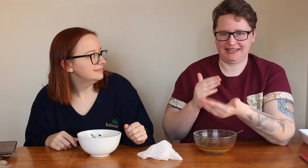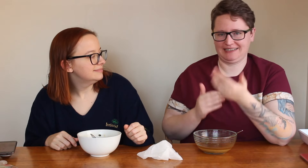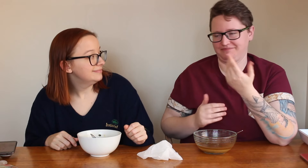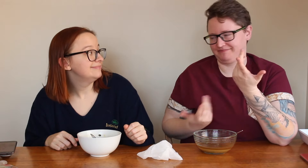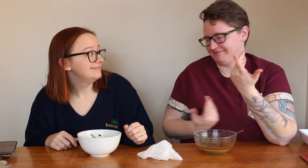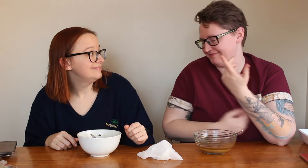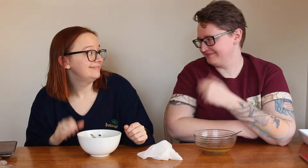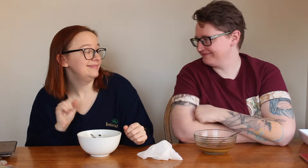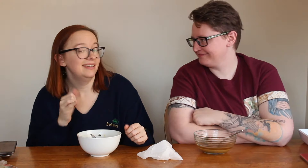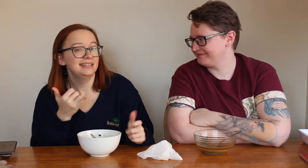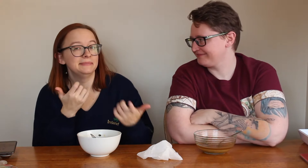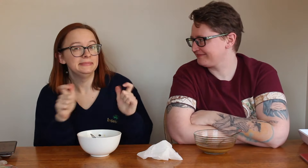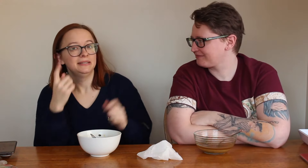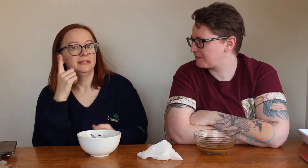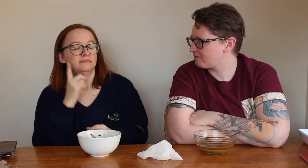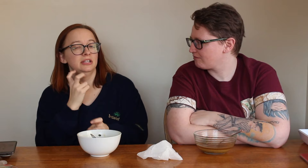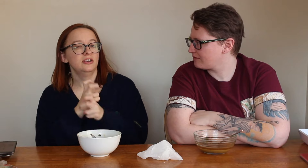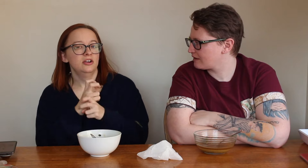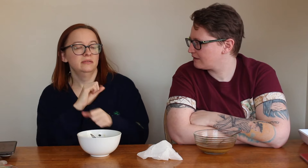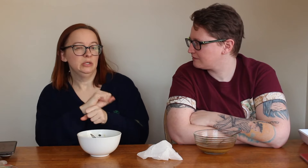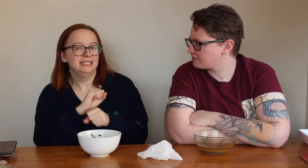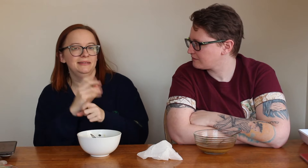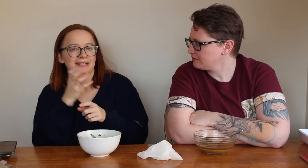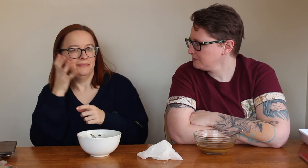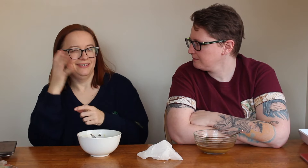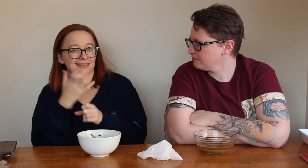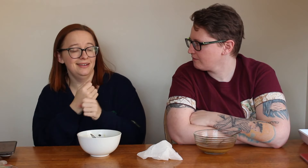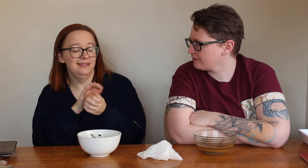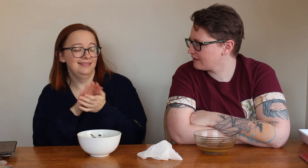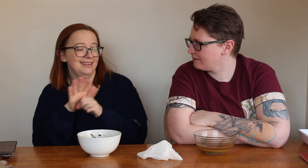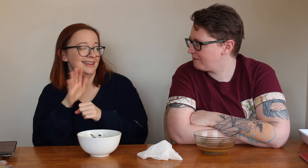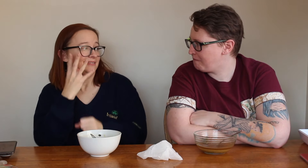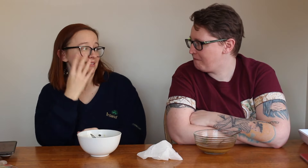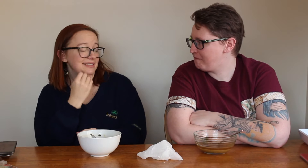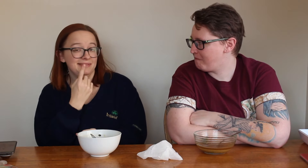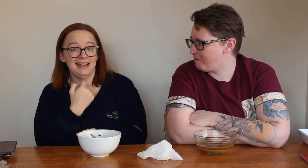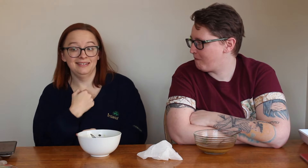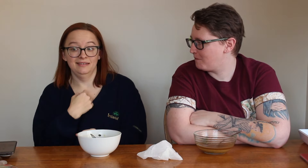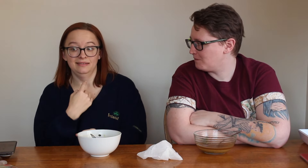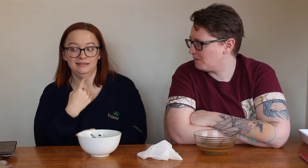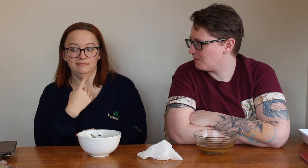Then sometimes I try to go to sleep early because I have to wake up Early and I won't get enough sleep and You know just time I'm like